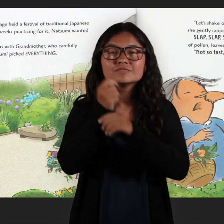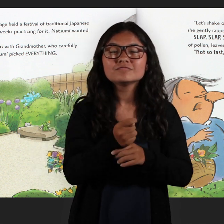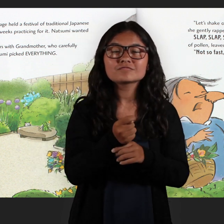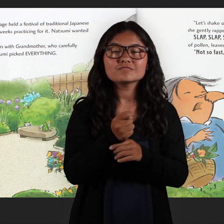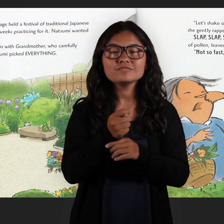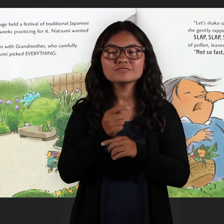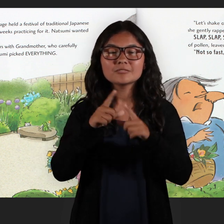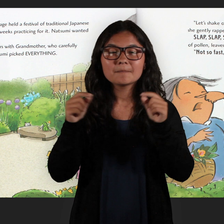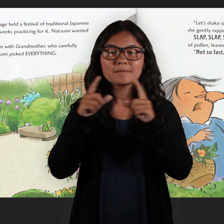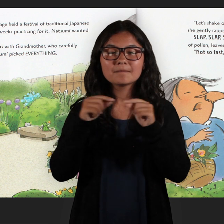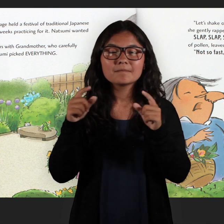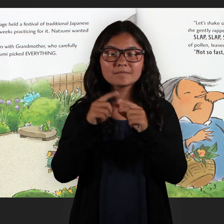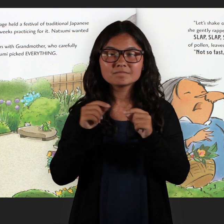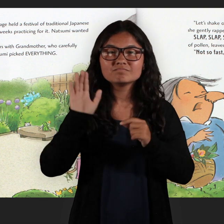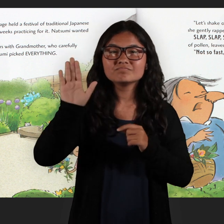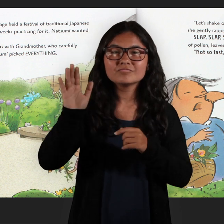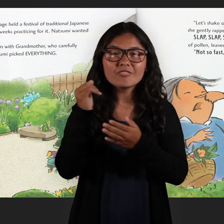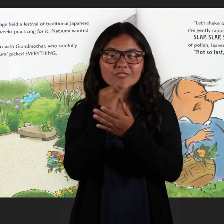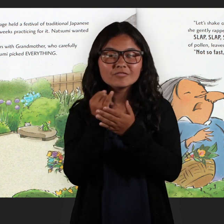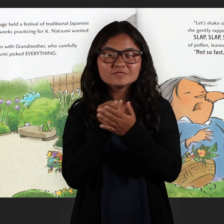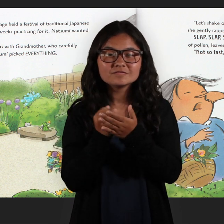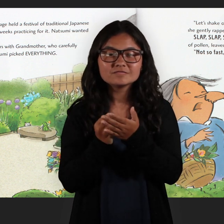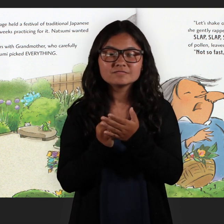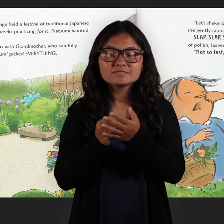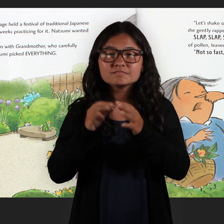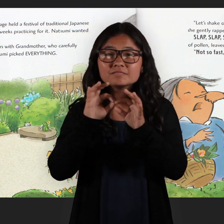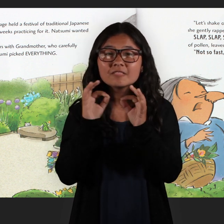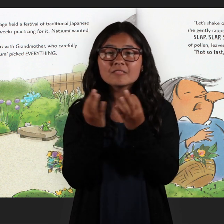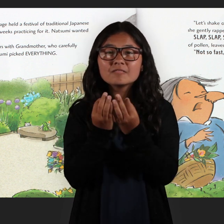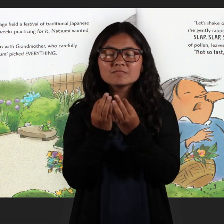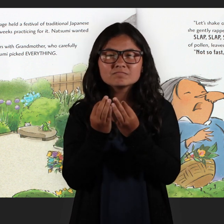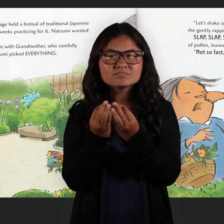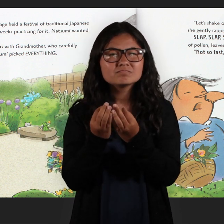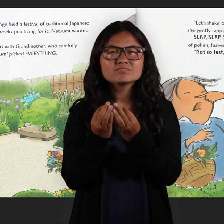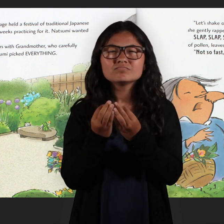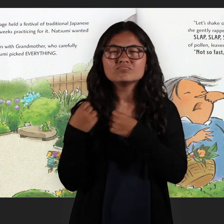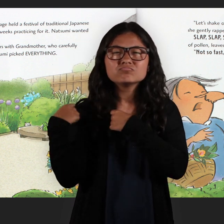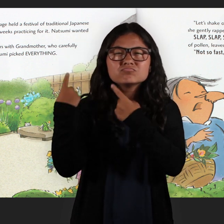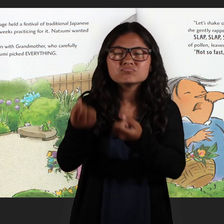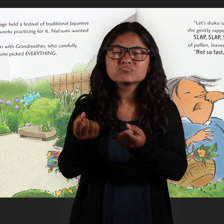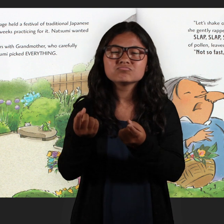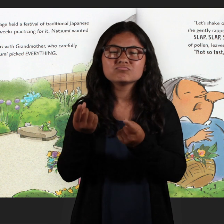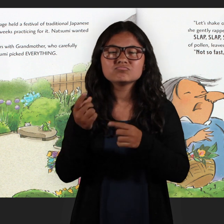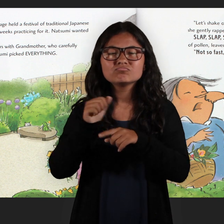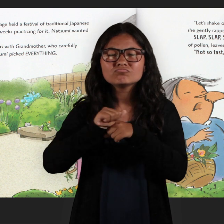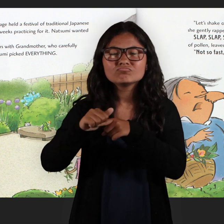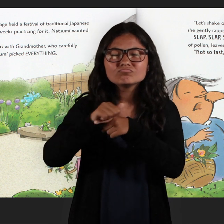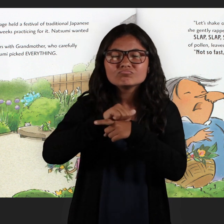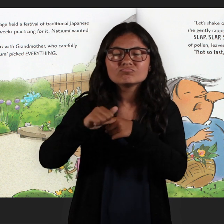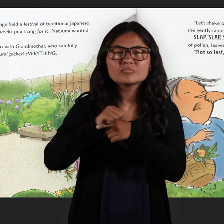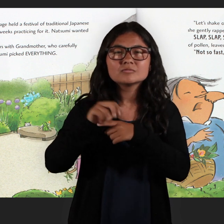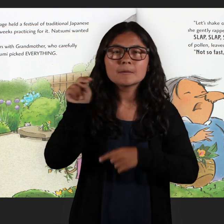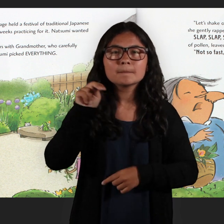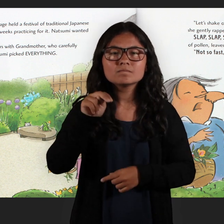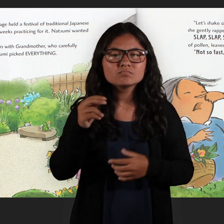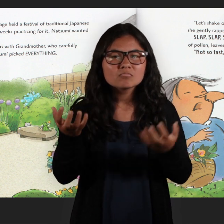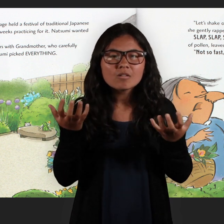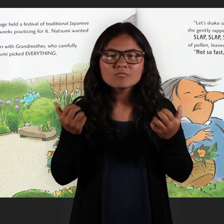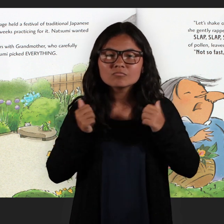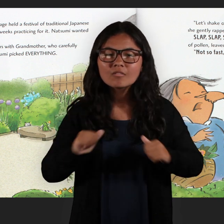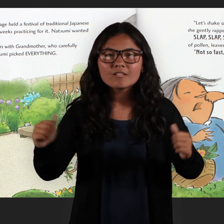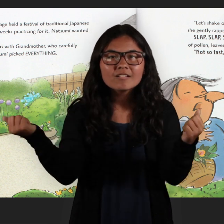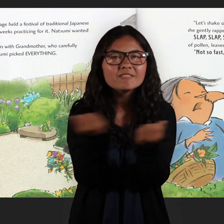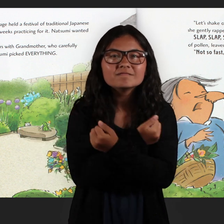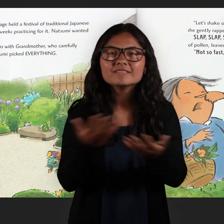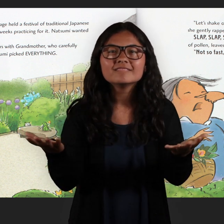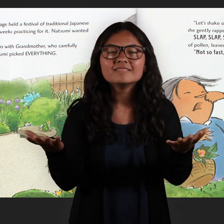and her family spent weeks practicing for it. Natsumi wanted to try everything.